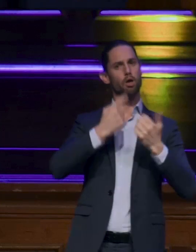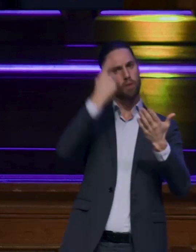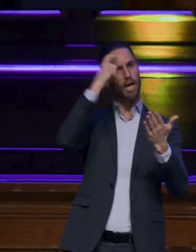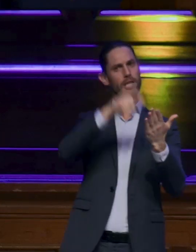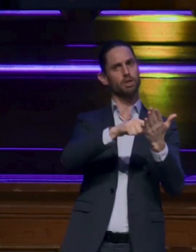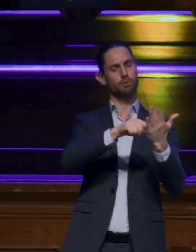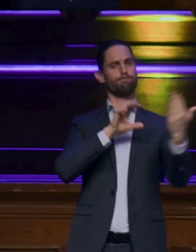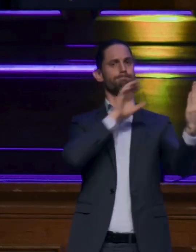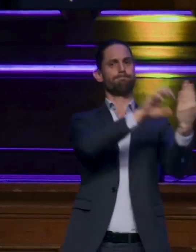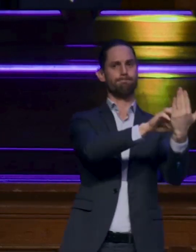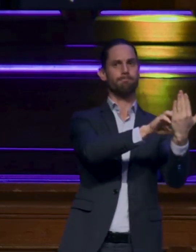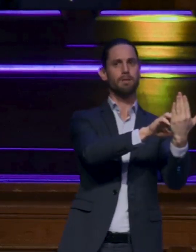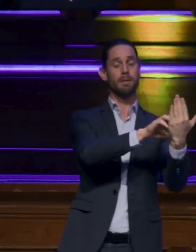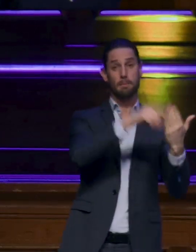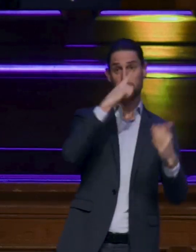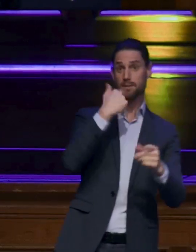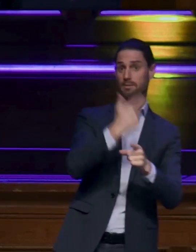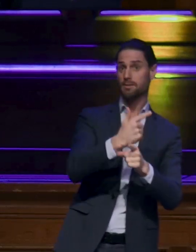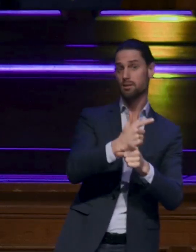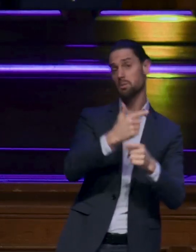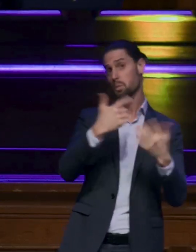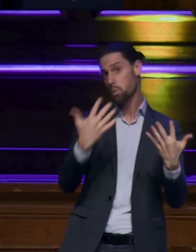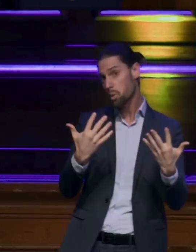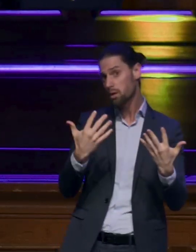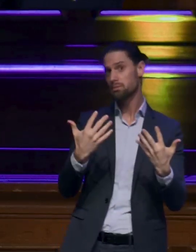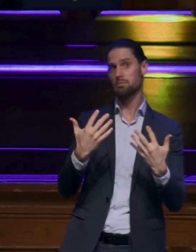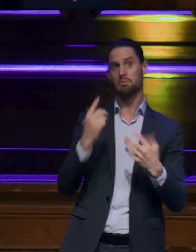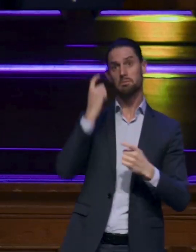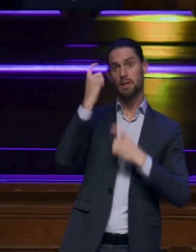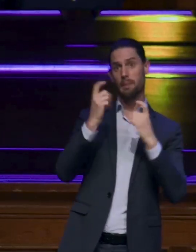remarks the Treaty of Waitangi and what that achieved but also what it hasn't